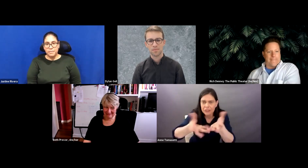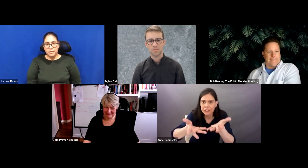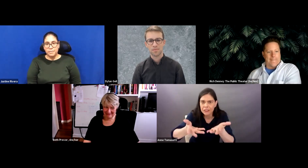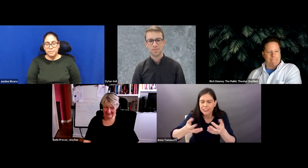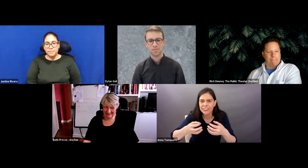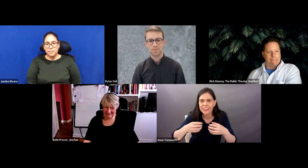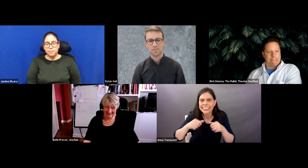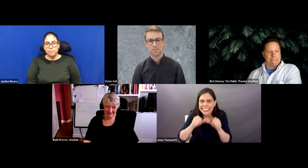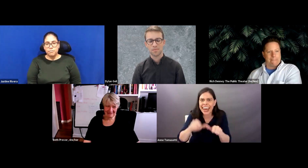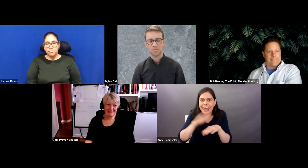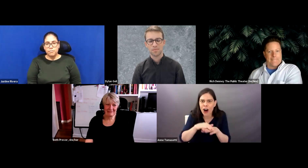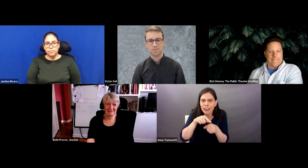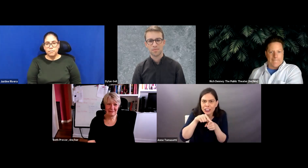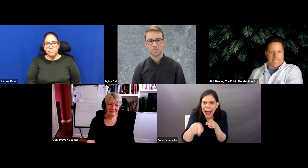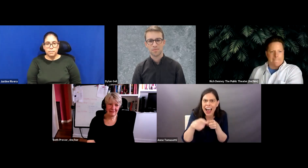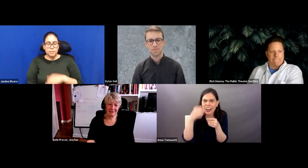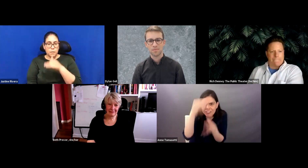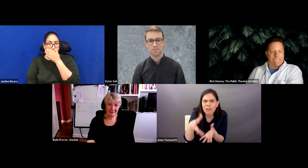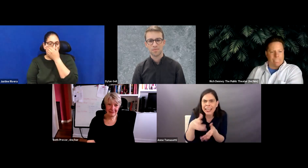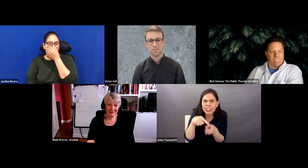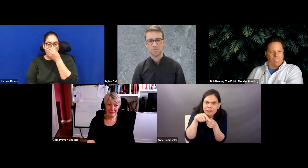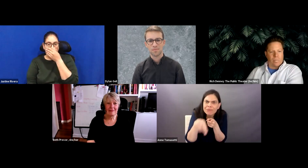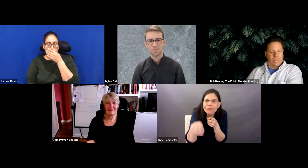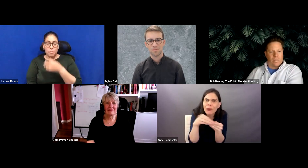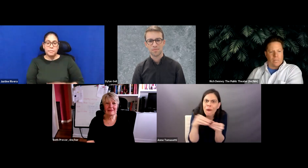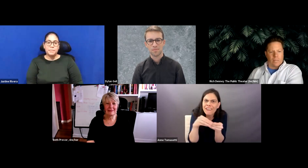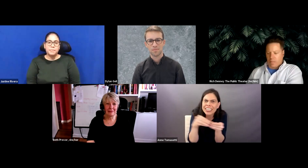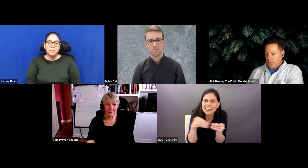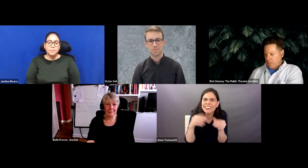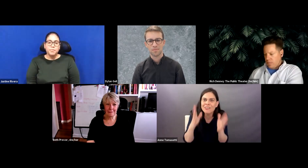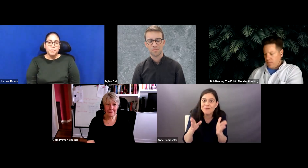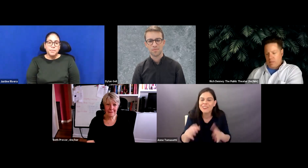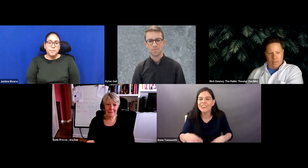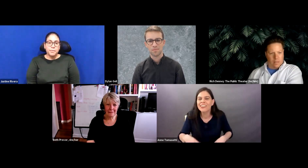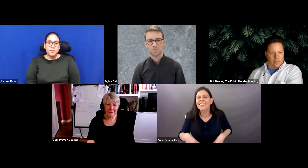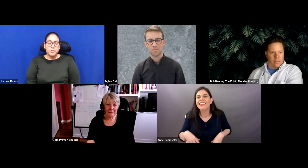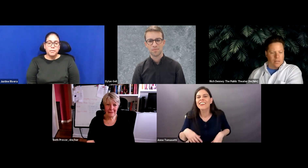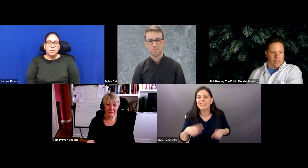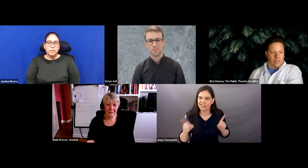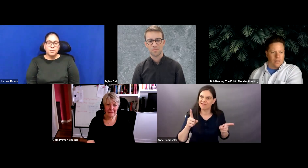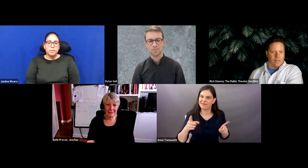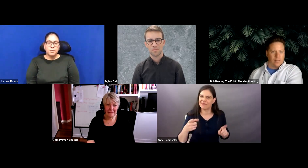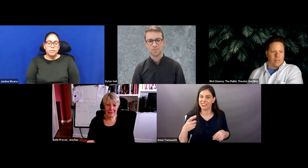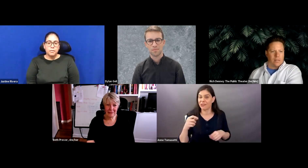that's telling too much information that you see there on the screen. You can just use more of your interpreter